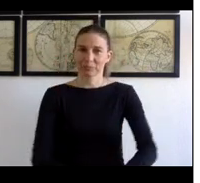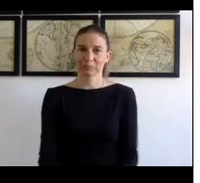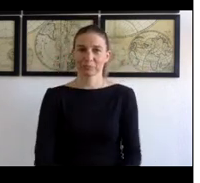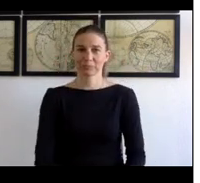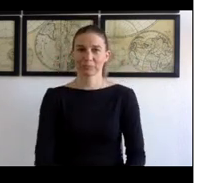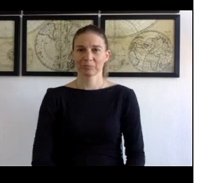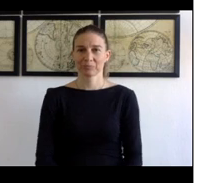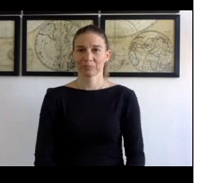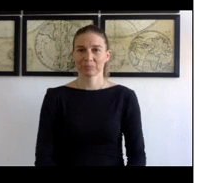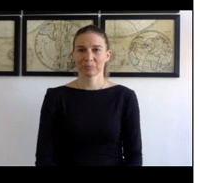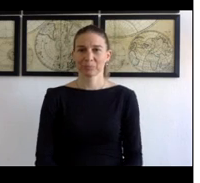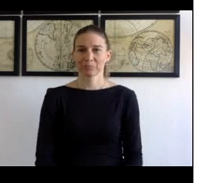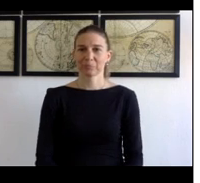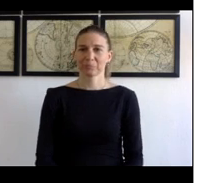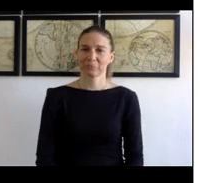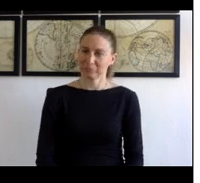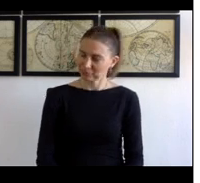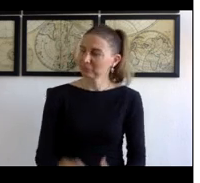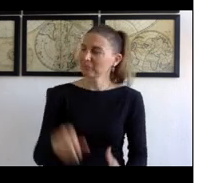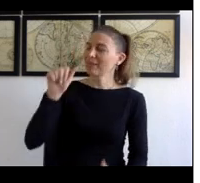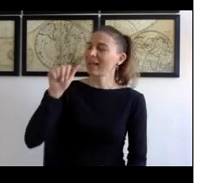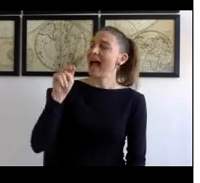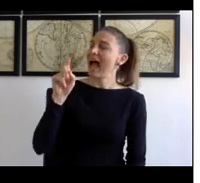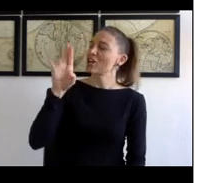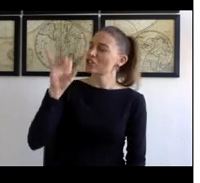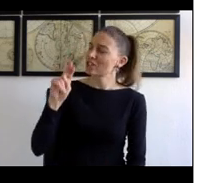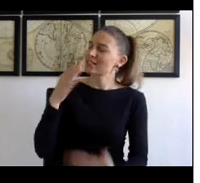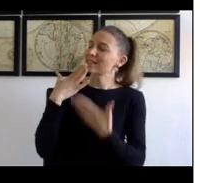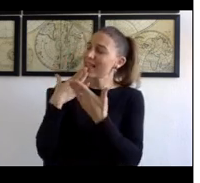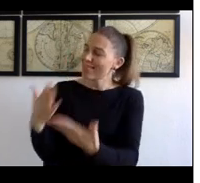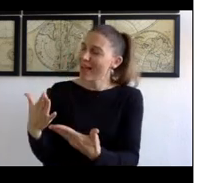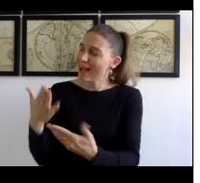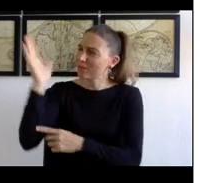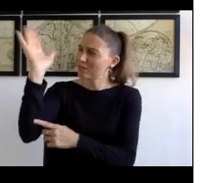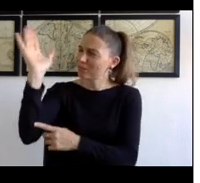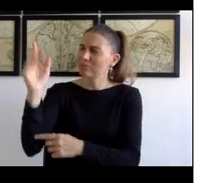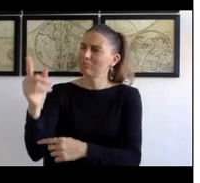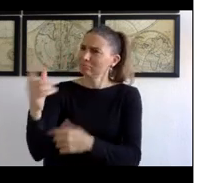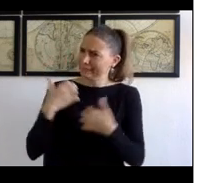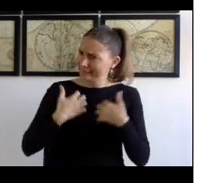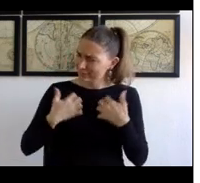Anderson, thank you very much for speaking to us. That was very interesting.